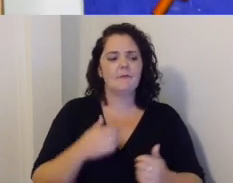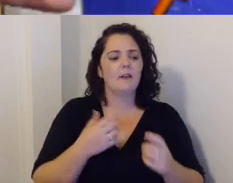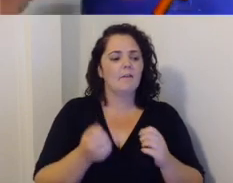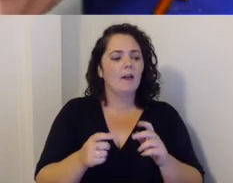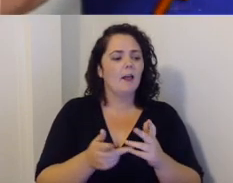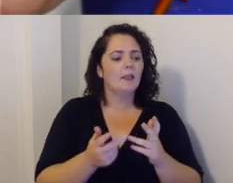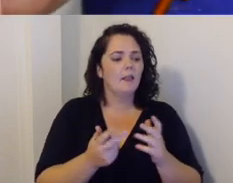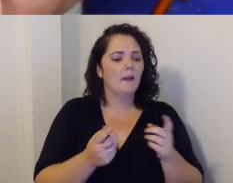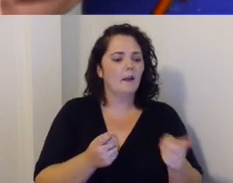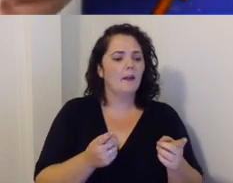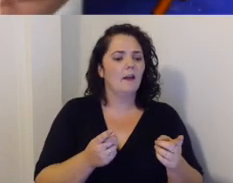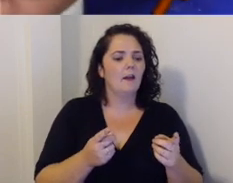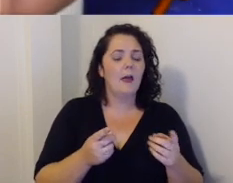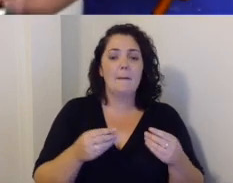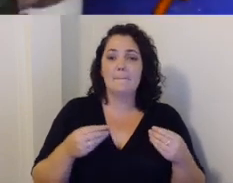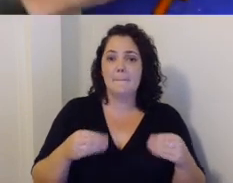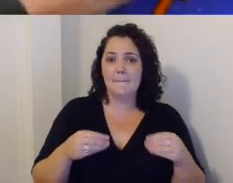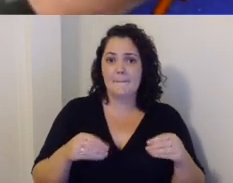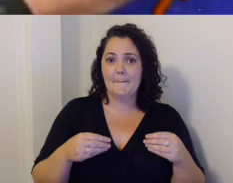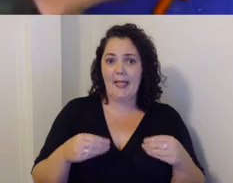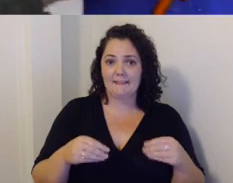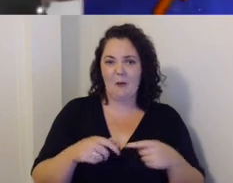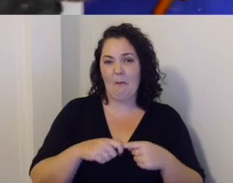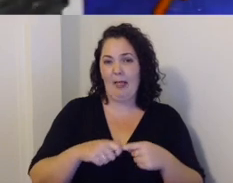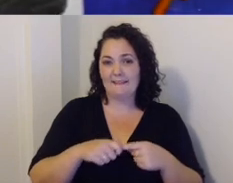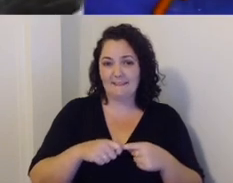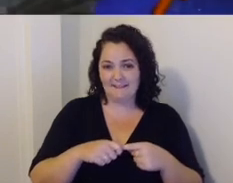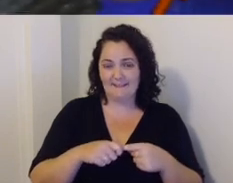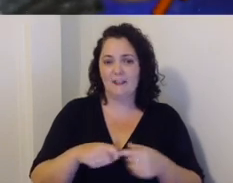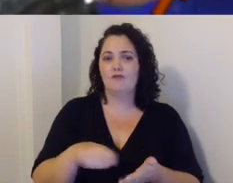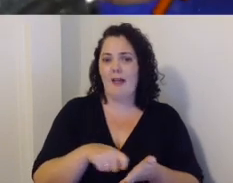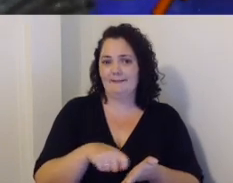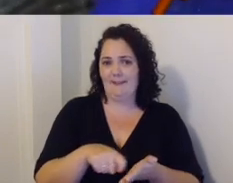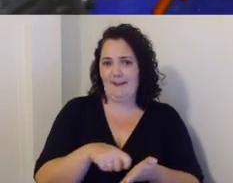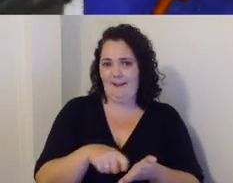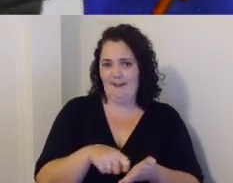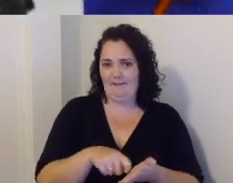of plastic erasers, these are just vinyl erasers, plastic erasers, I'm not really going to use a